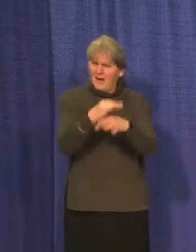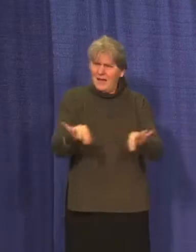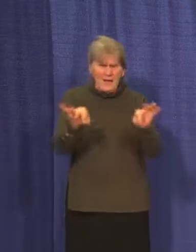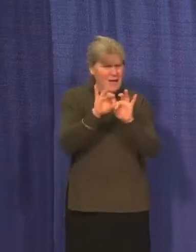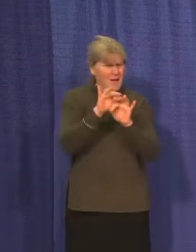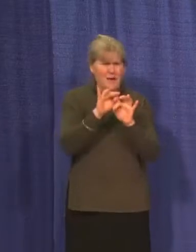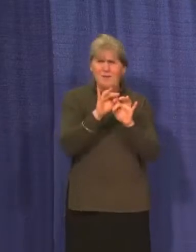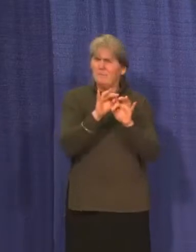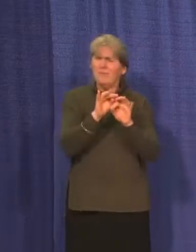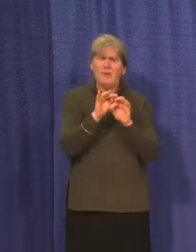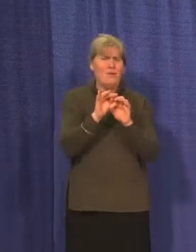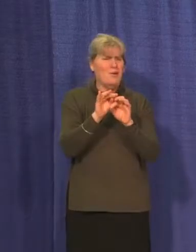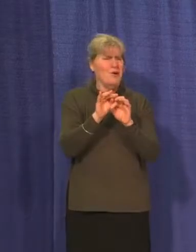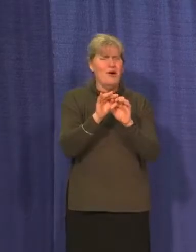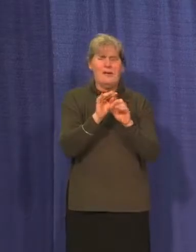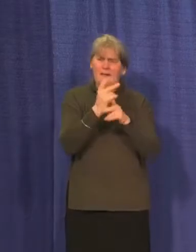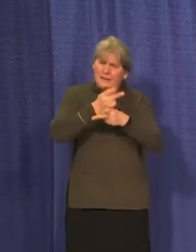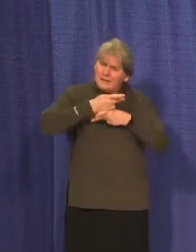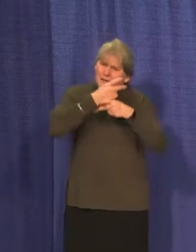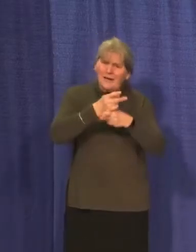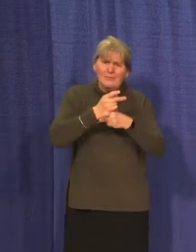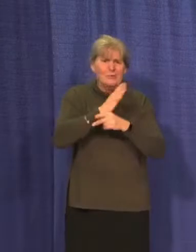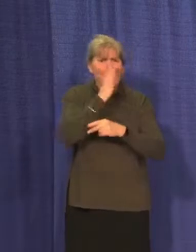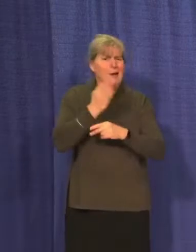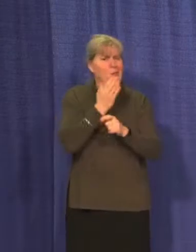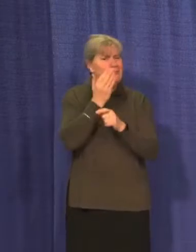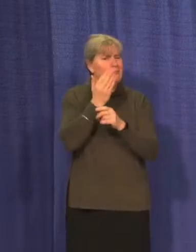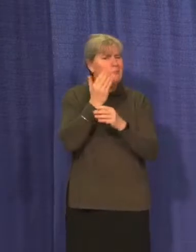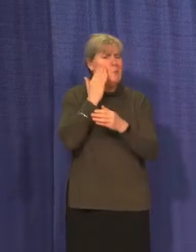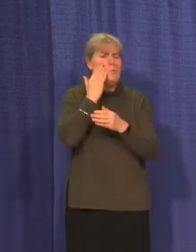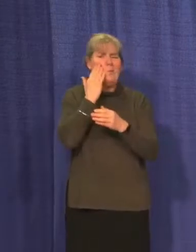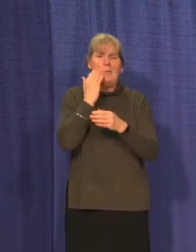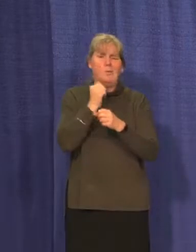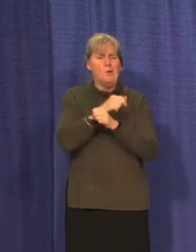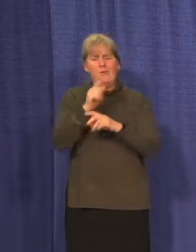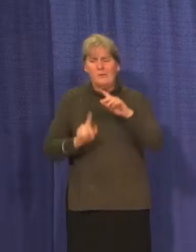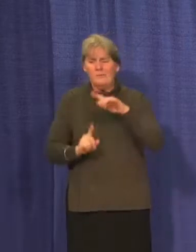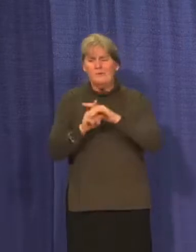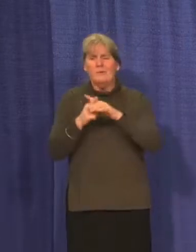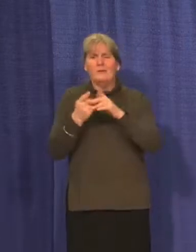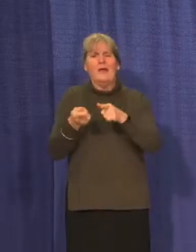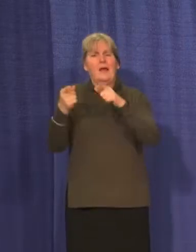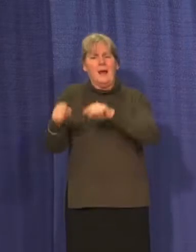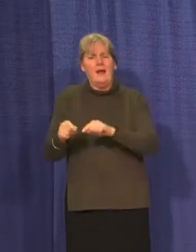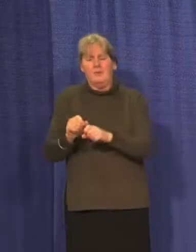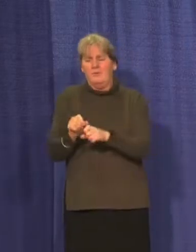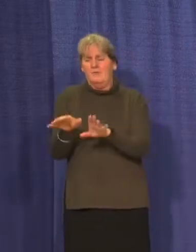alert to the risk of further cases coming in and the risk of spreading if COVID does arrived